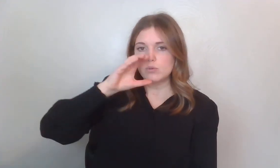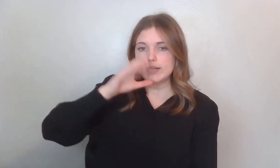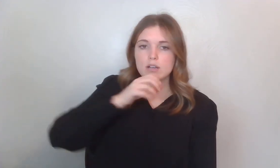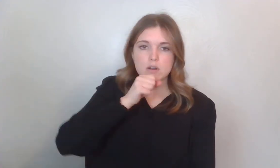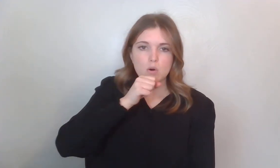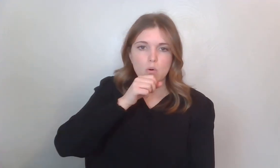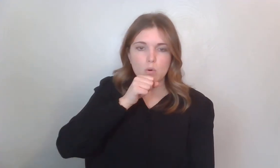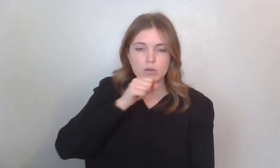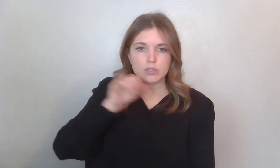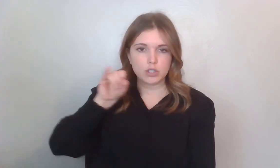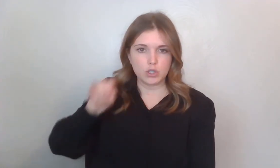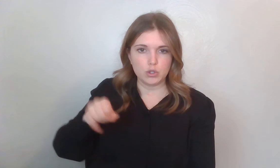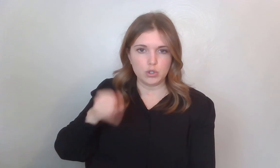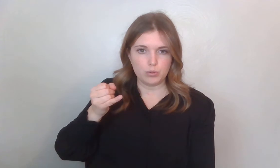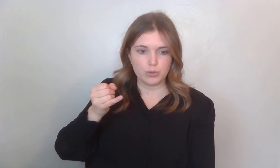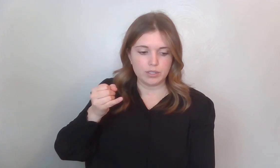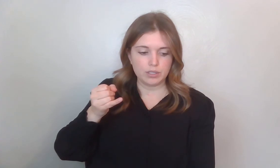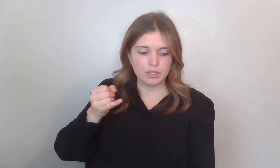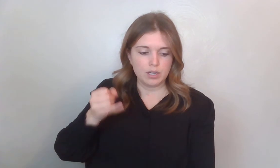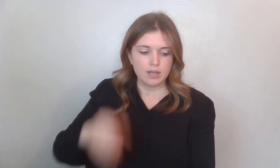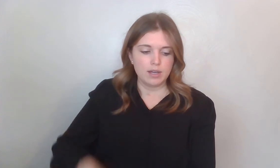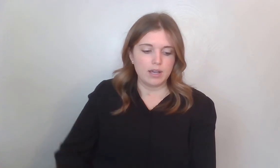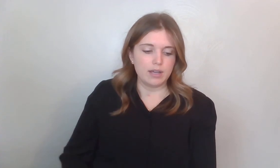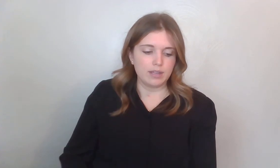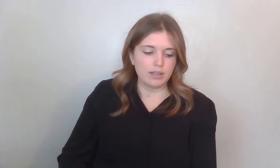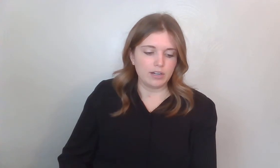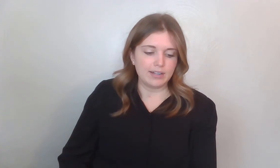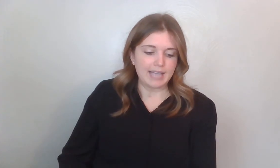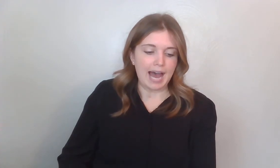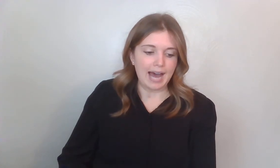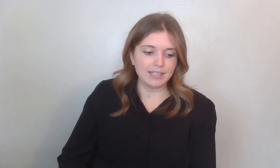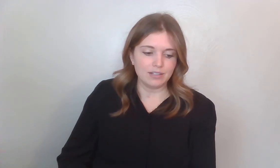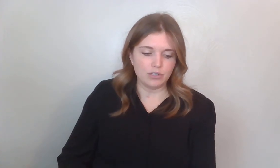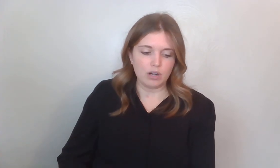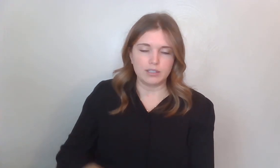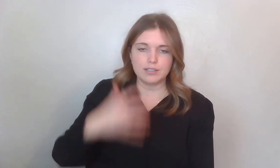DRINK ORANGE JUICE and then there is HOT CHOCOLATE